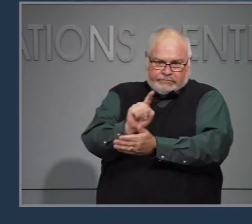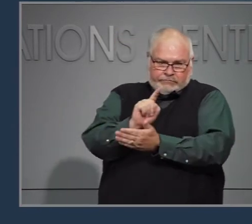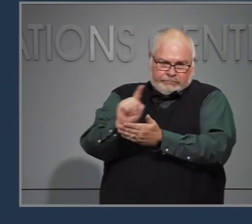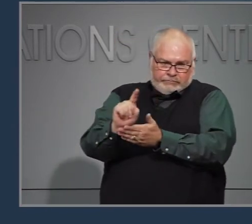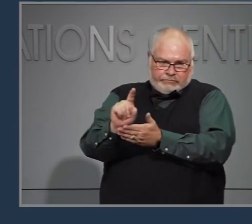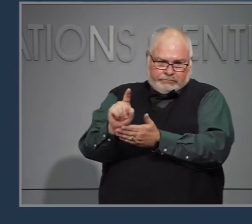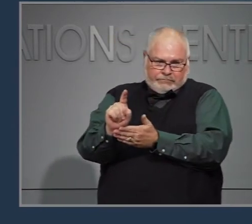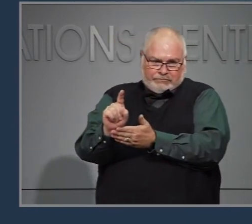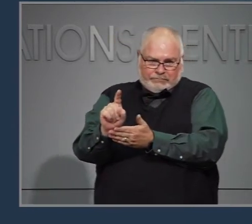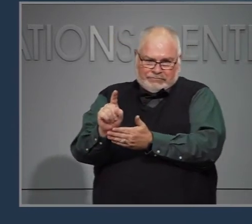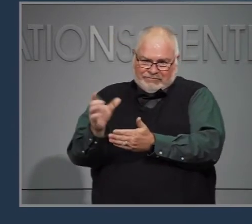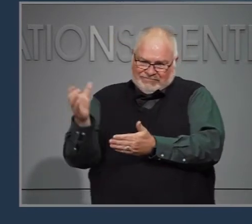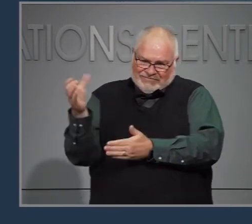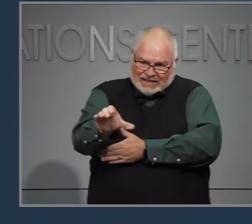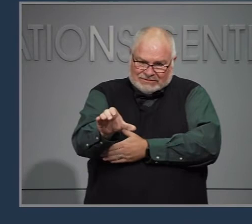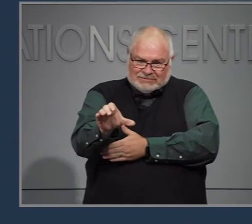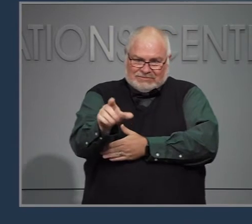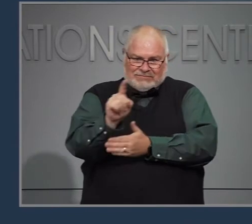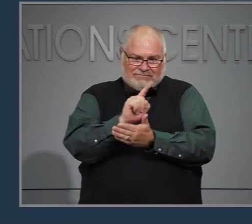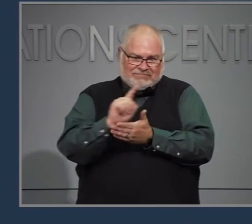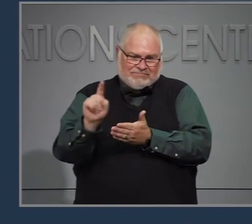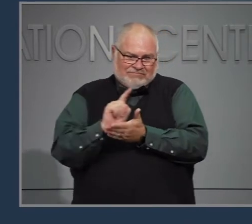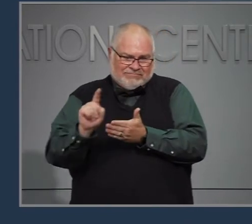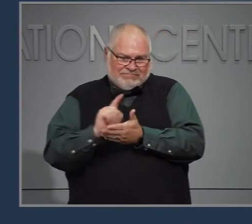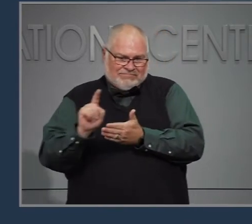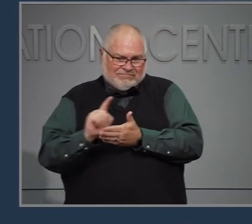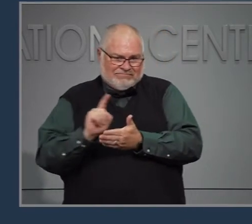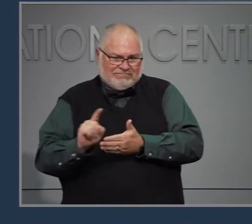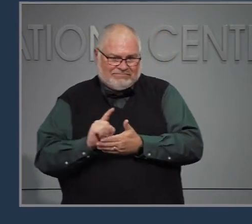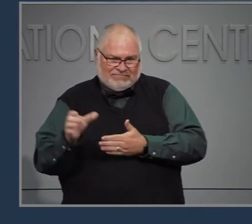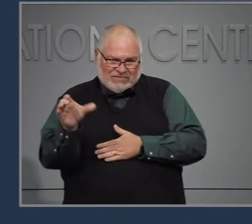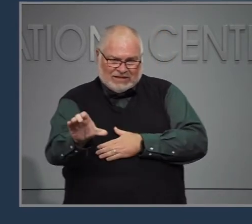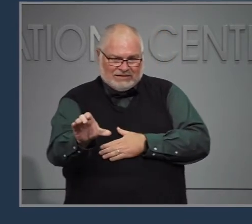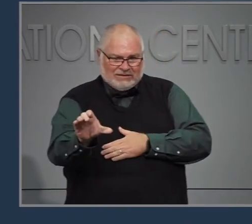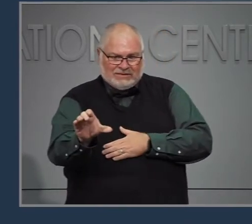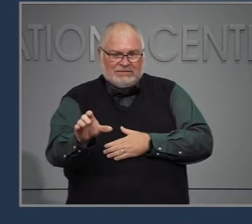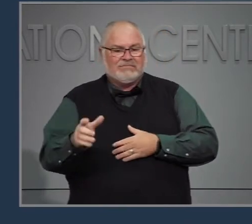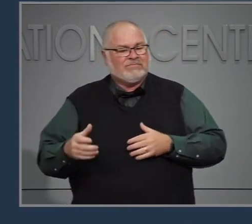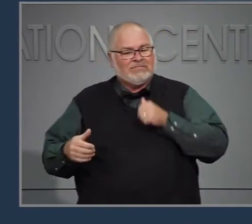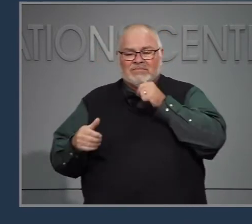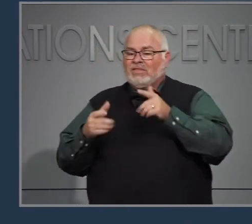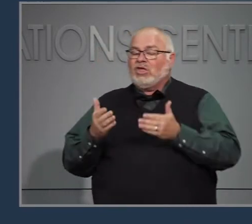ANNOUNCING THAT WE ARE TURNING THAT RECOMMENDATION INTO A REQUIREMENT FOR TESTING OF